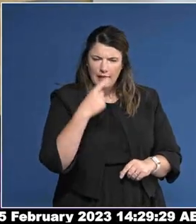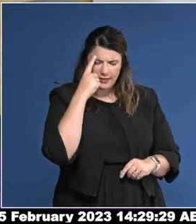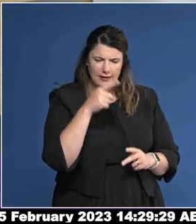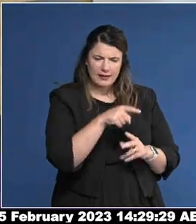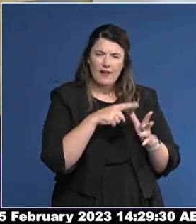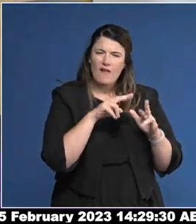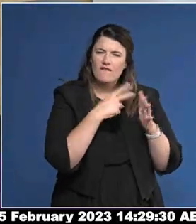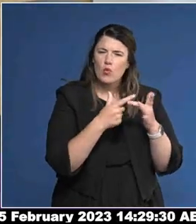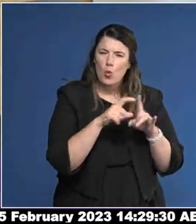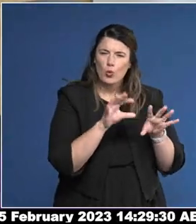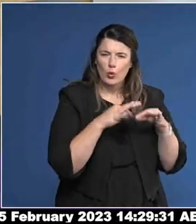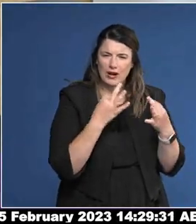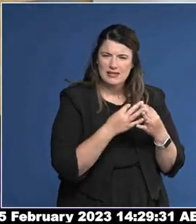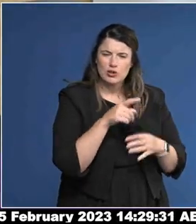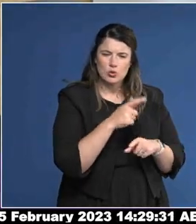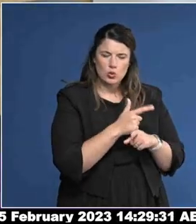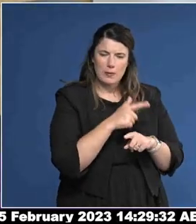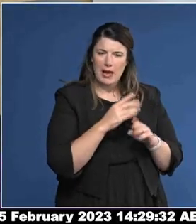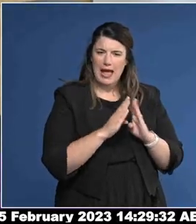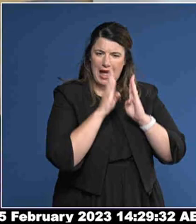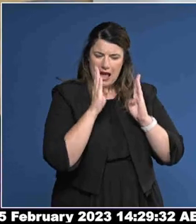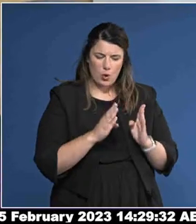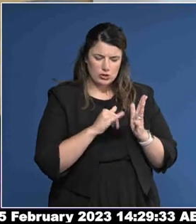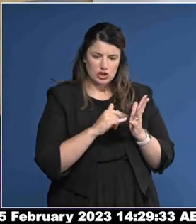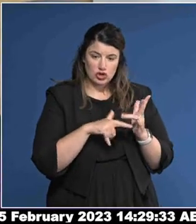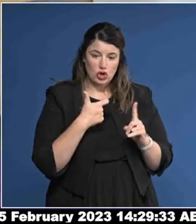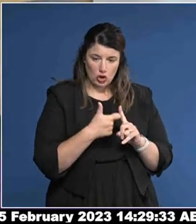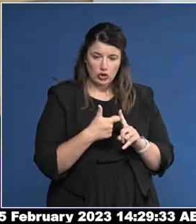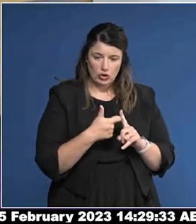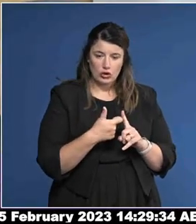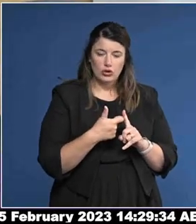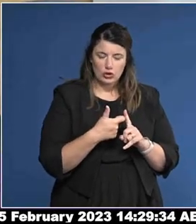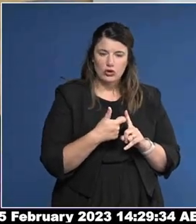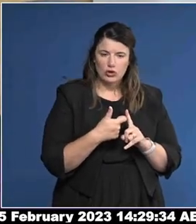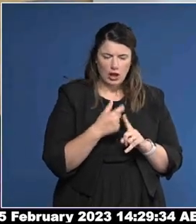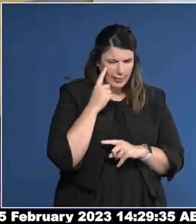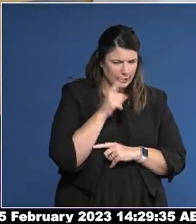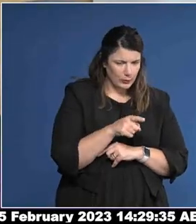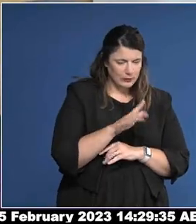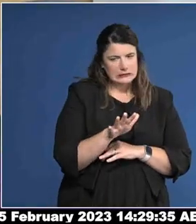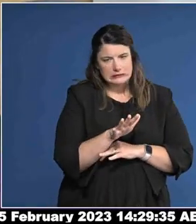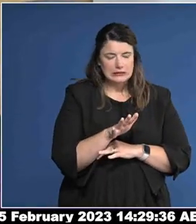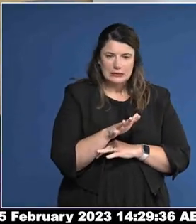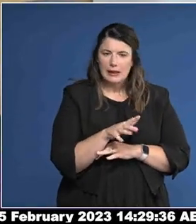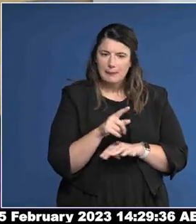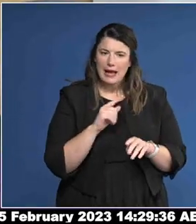housing stock and the - whether - it was you, I think, but the legacy housing stock.